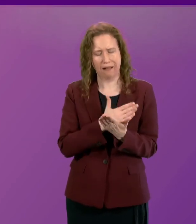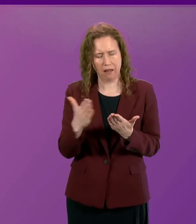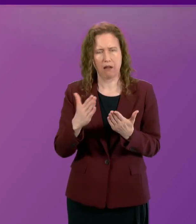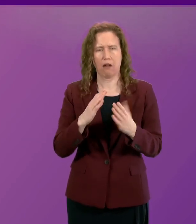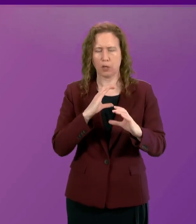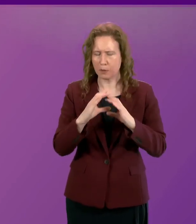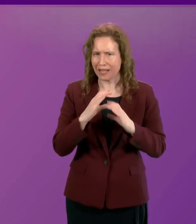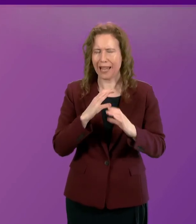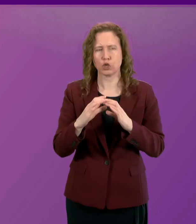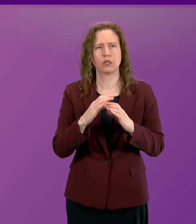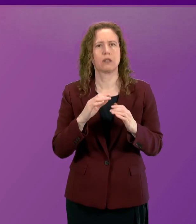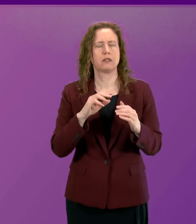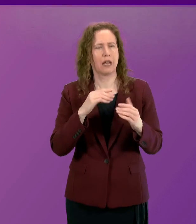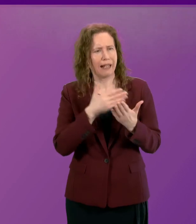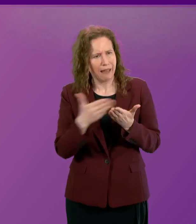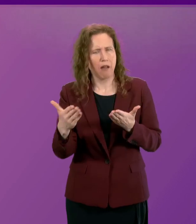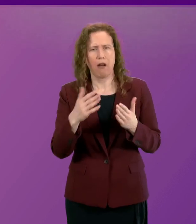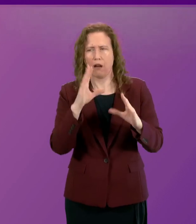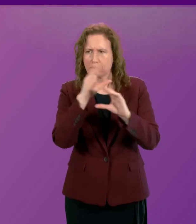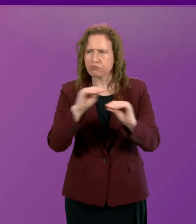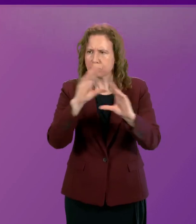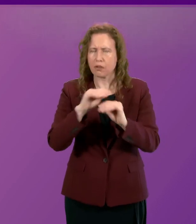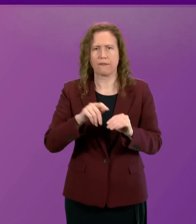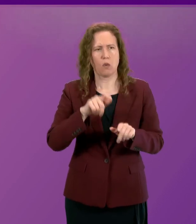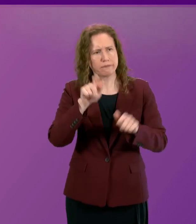which is why we have in place a standard package of communications that all health boards